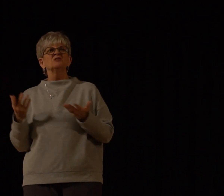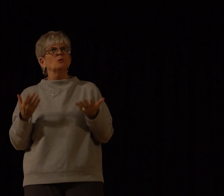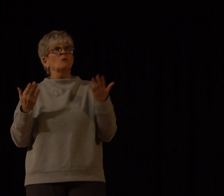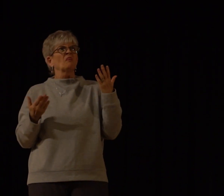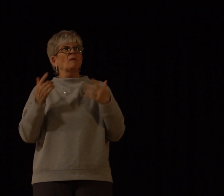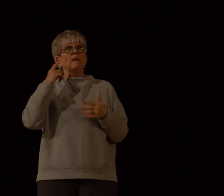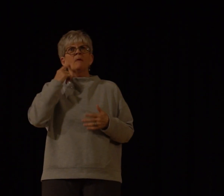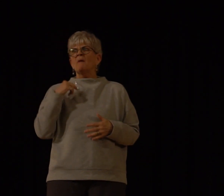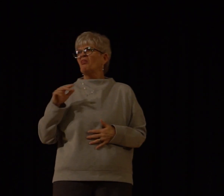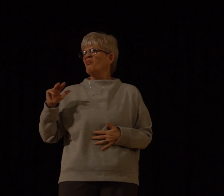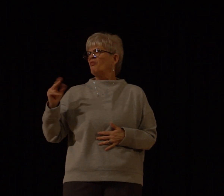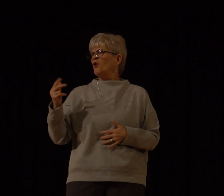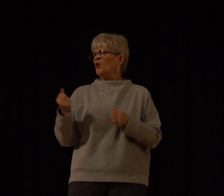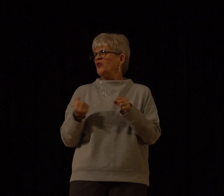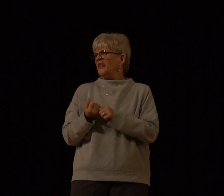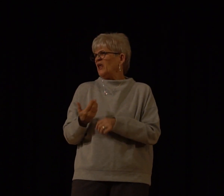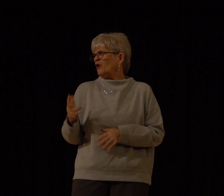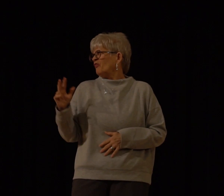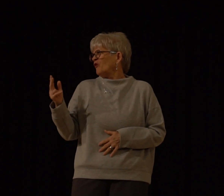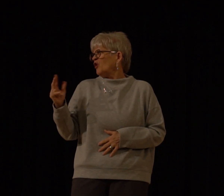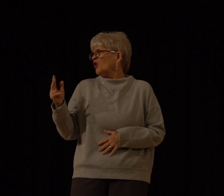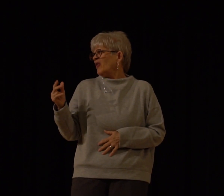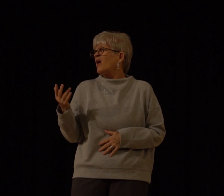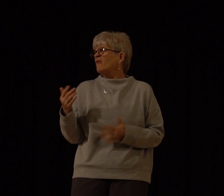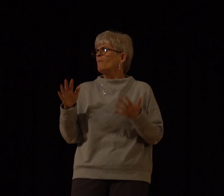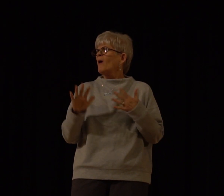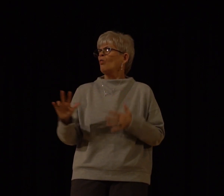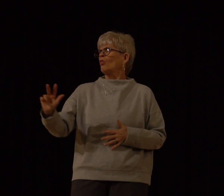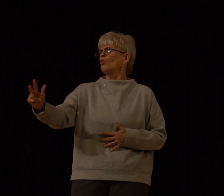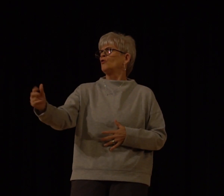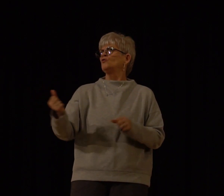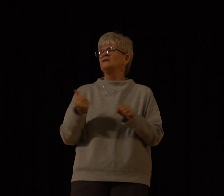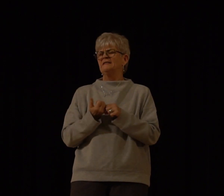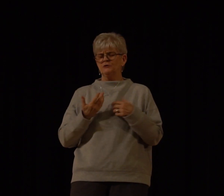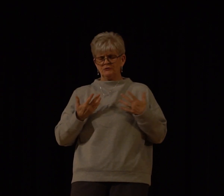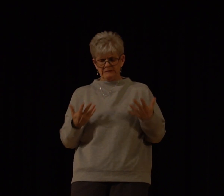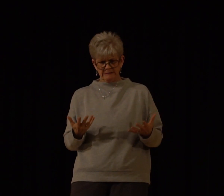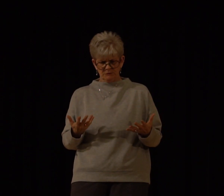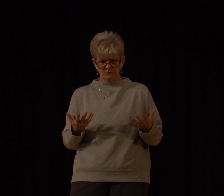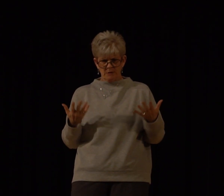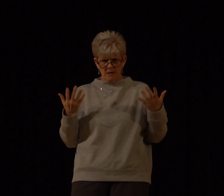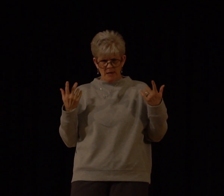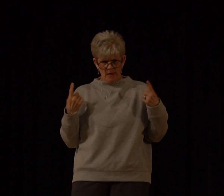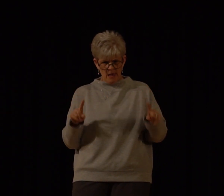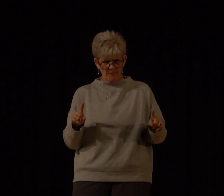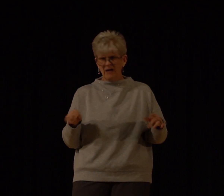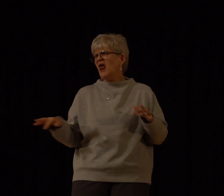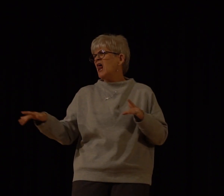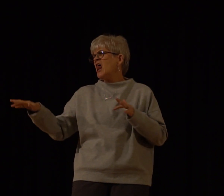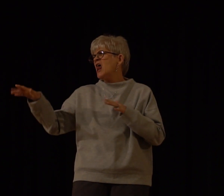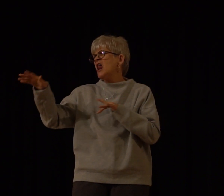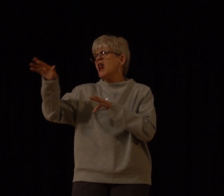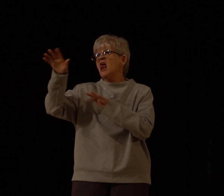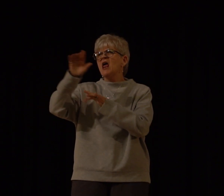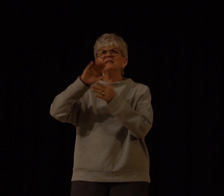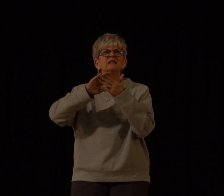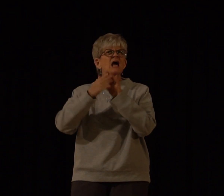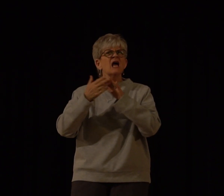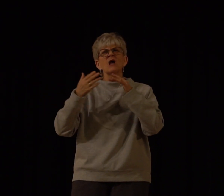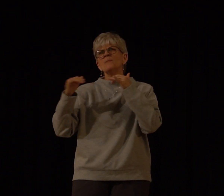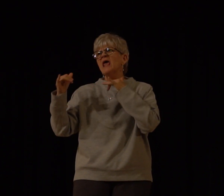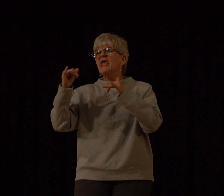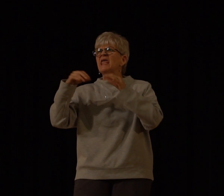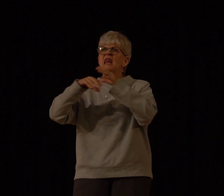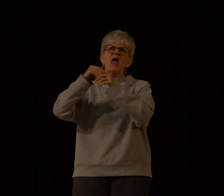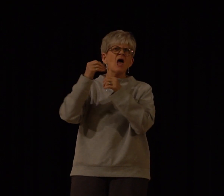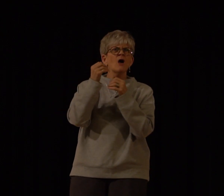So, I think it was about the third year after I had started here and I was out and about around